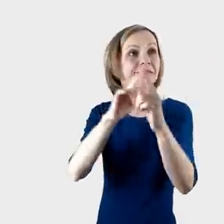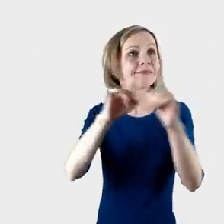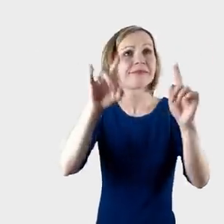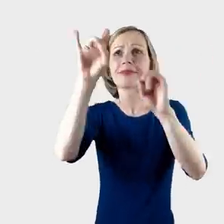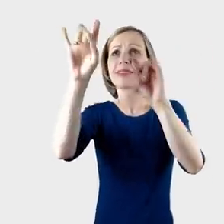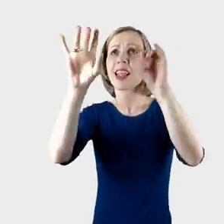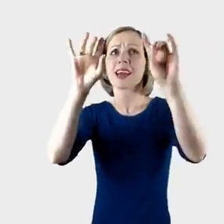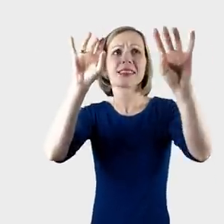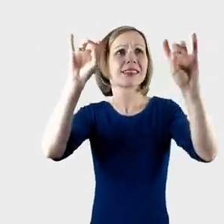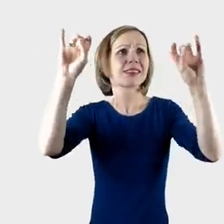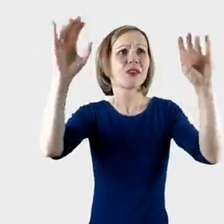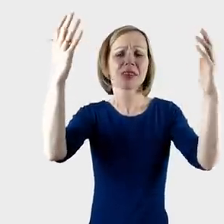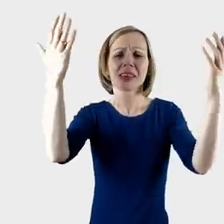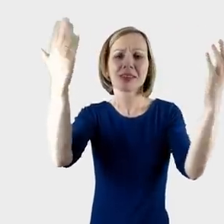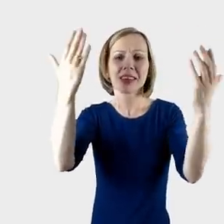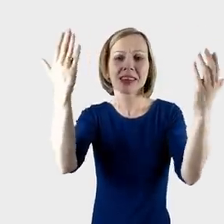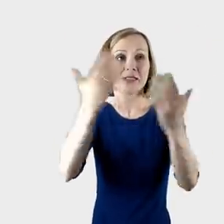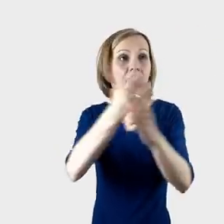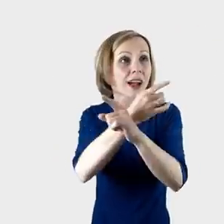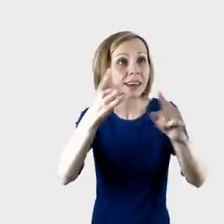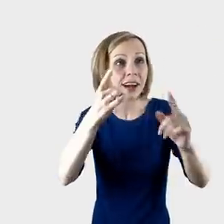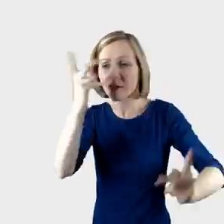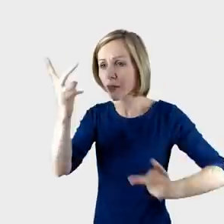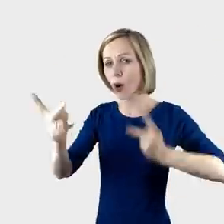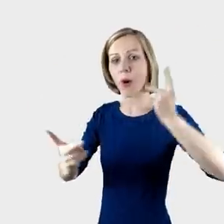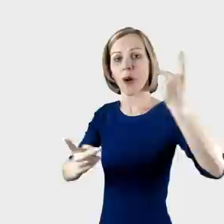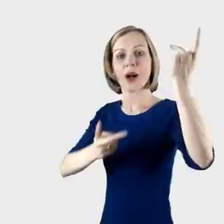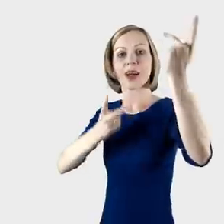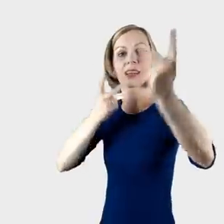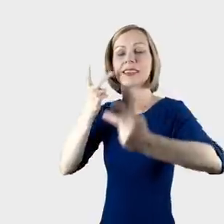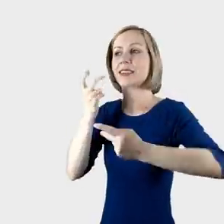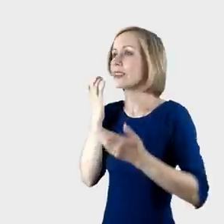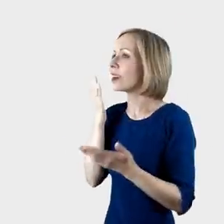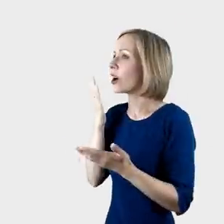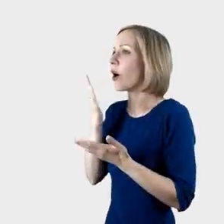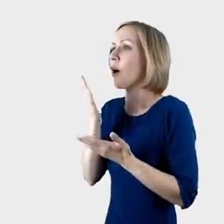Ye lights of evening, find a voice